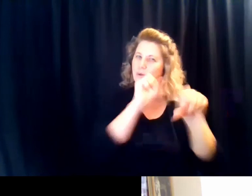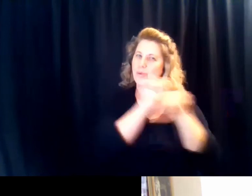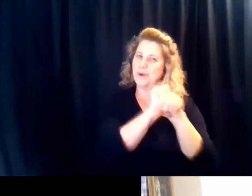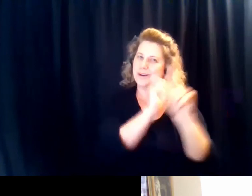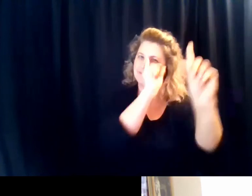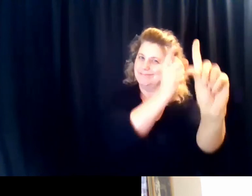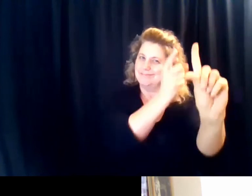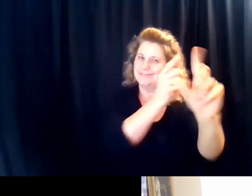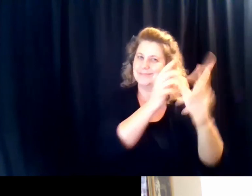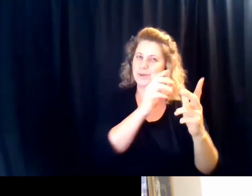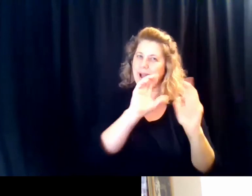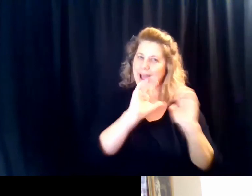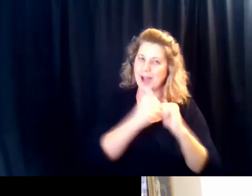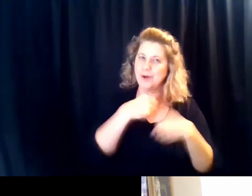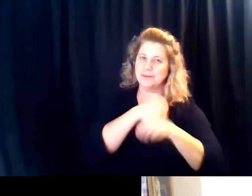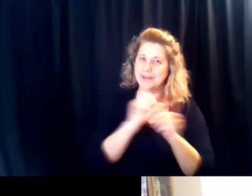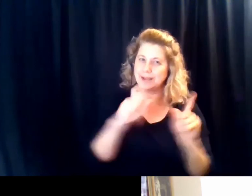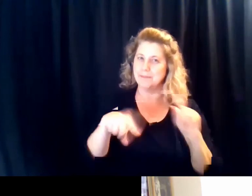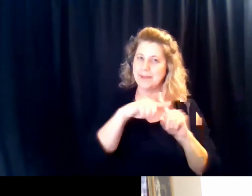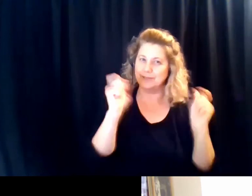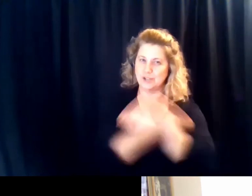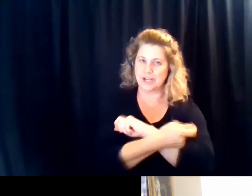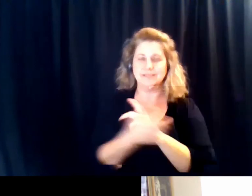Judith Heumann: I think it's something you know that happens.